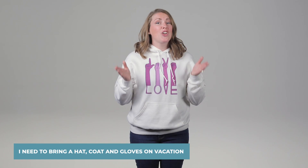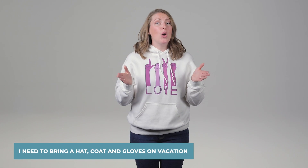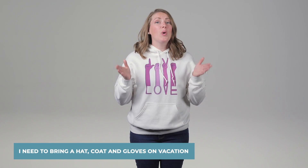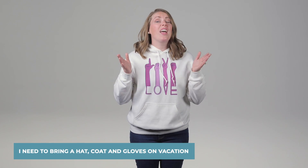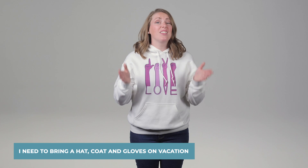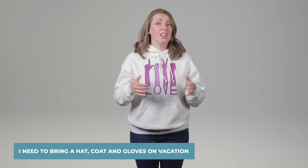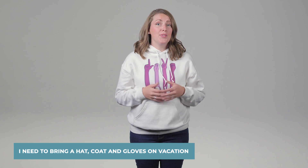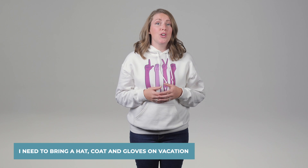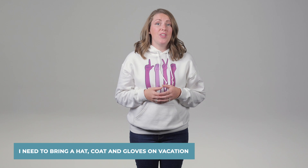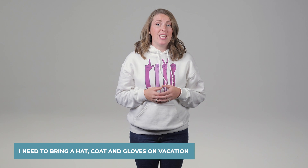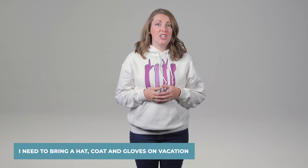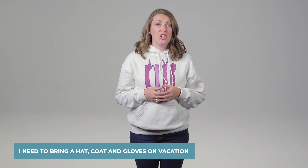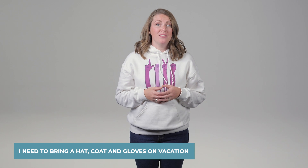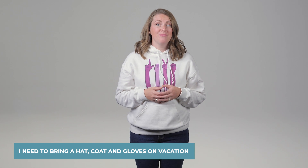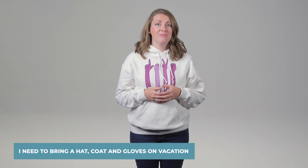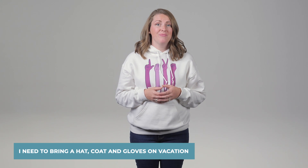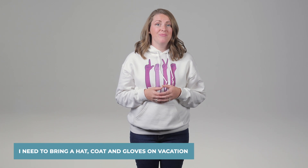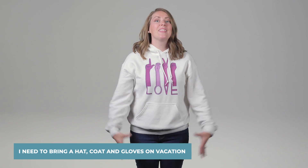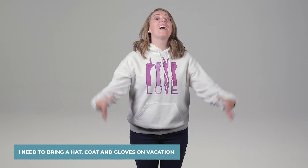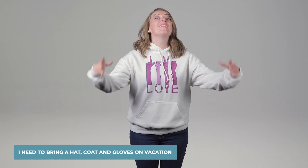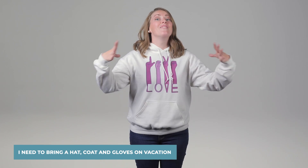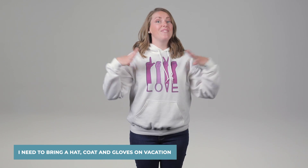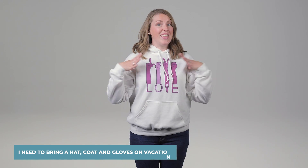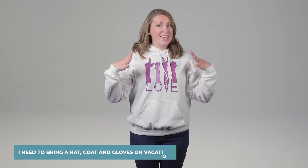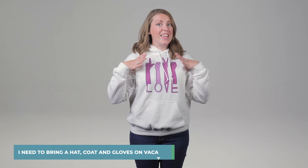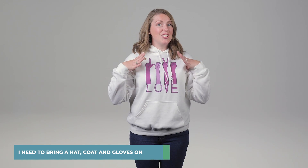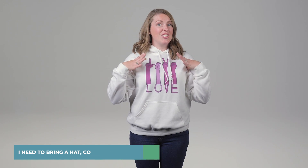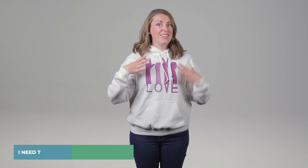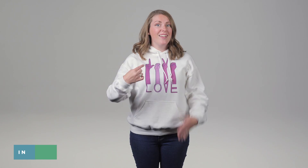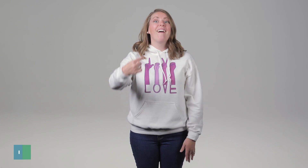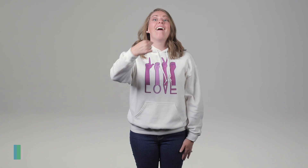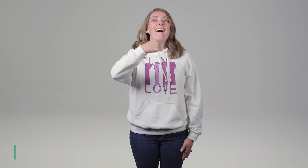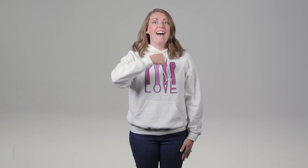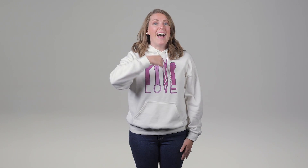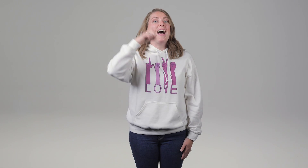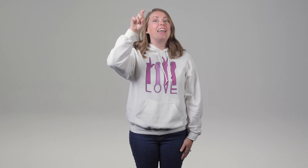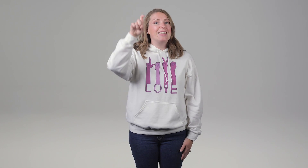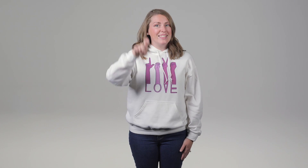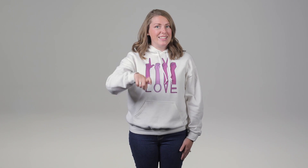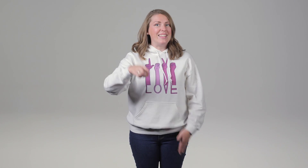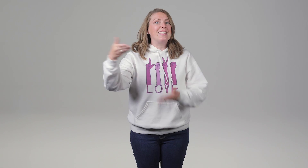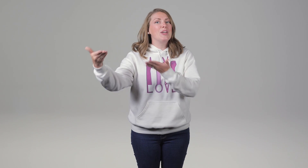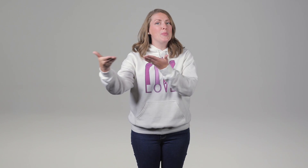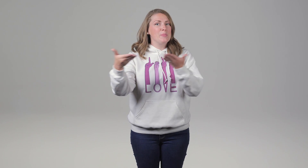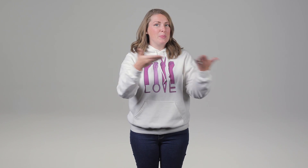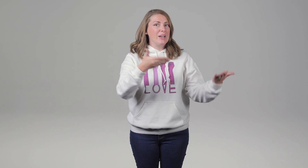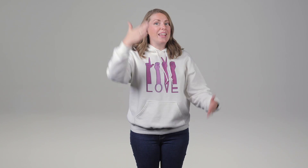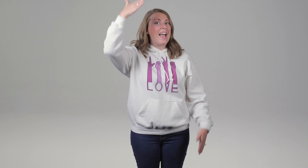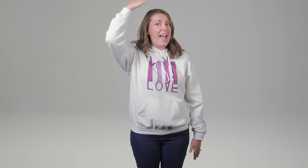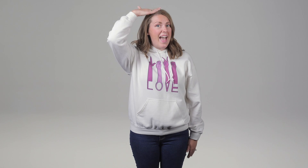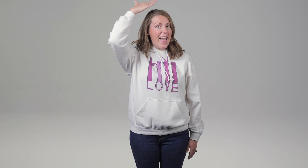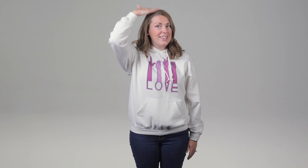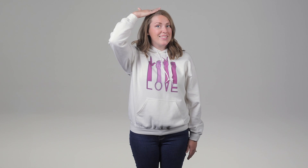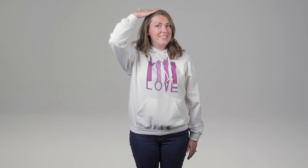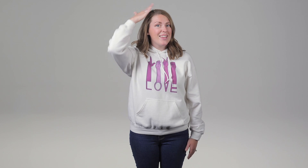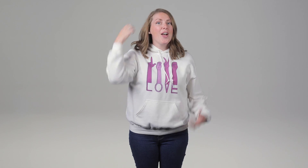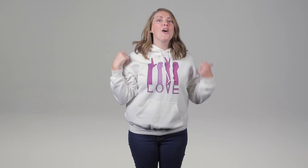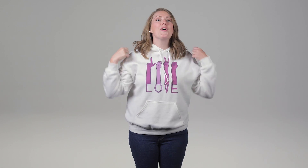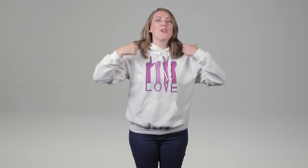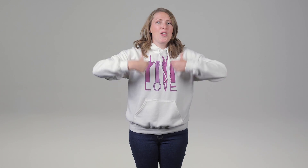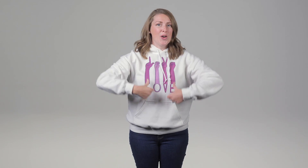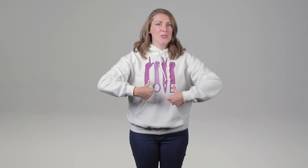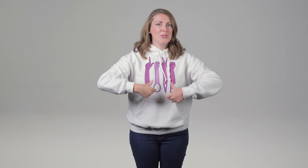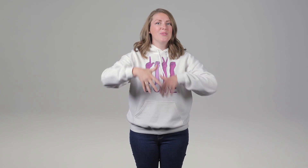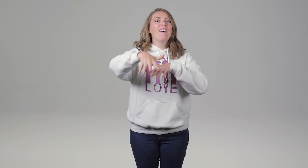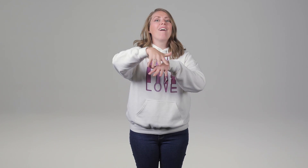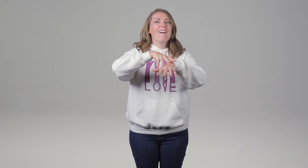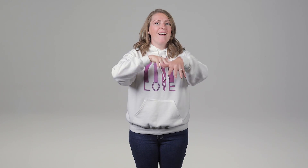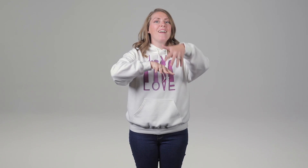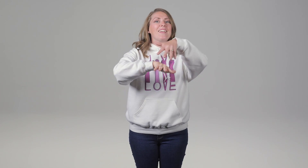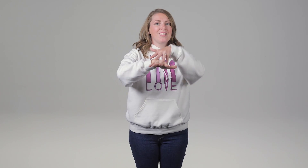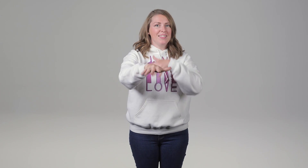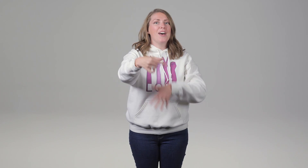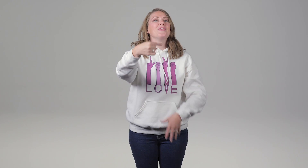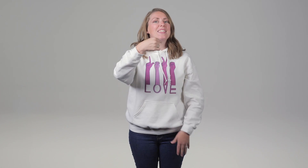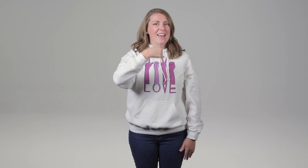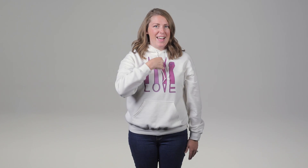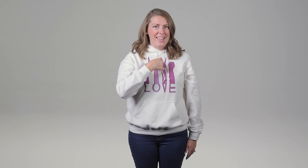coat, and gloves on vacation. 'Vacation I need bring hat, coat, gloves I.' Music]